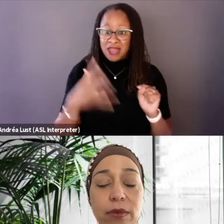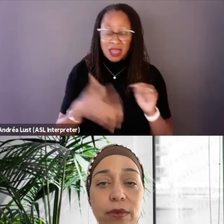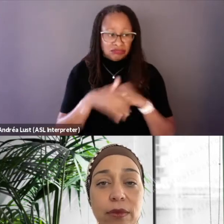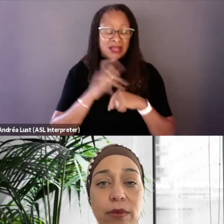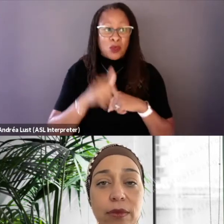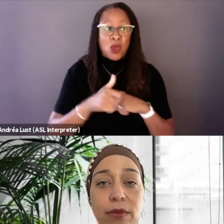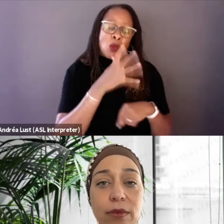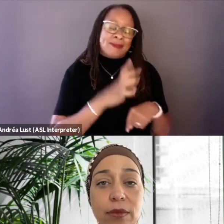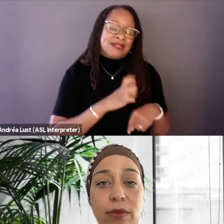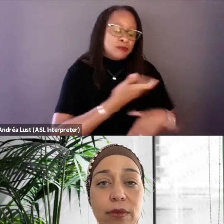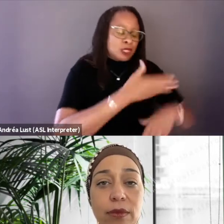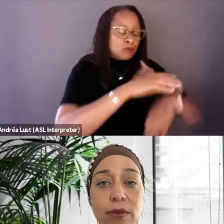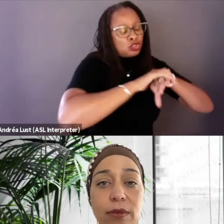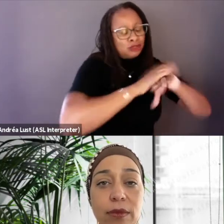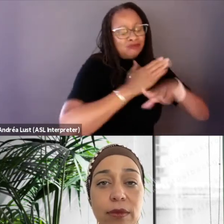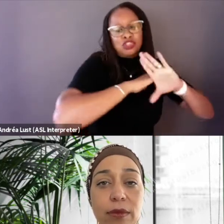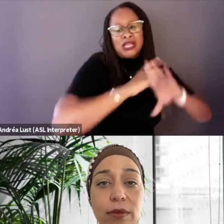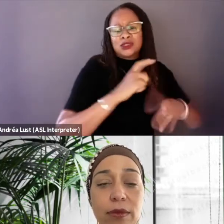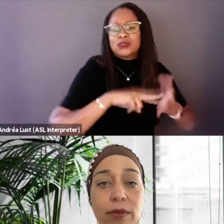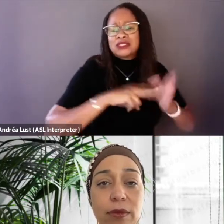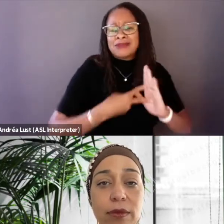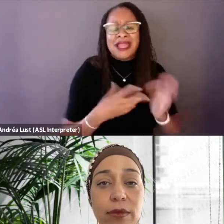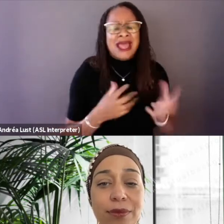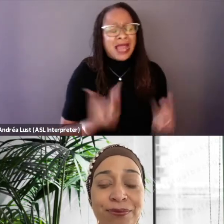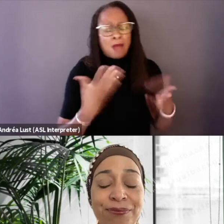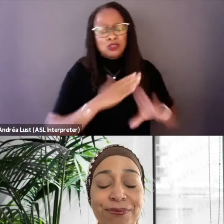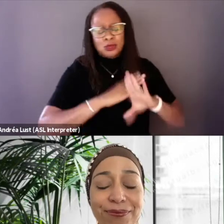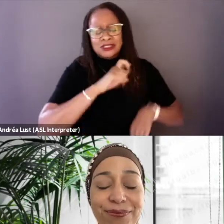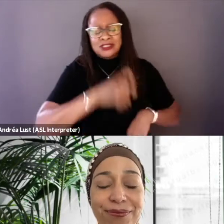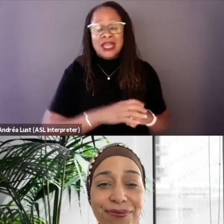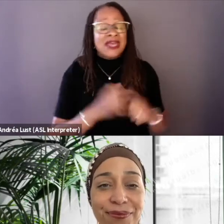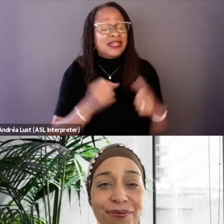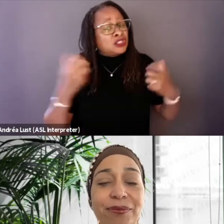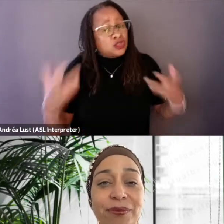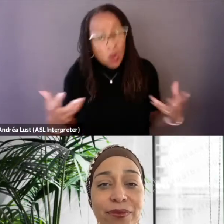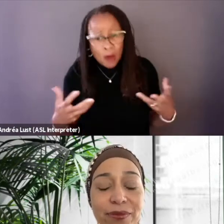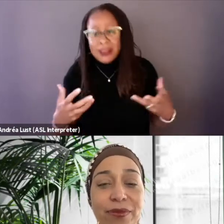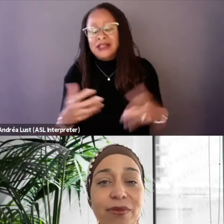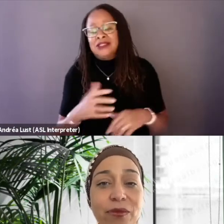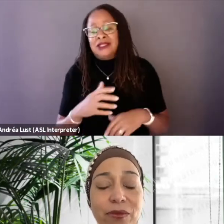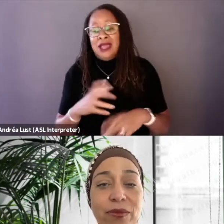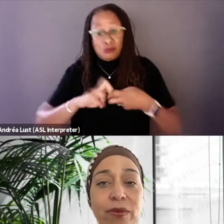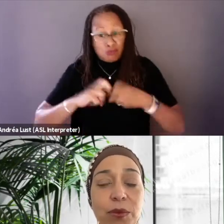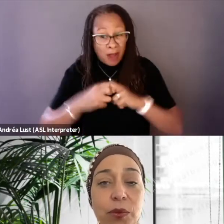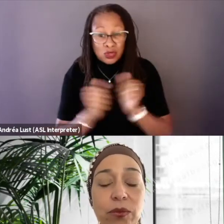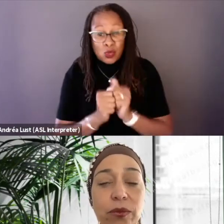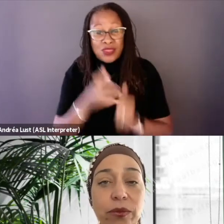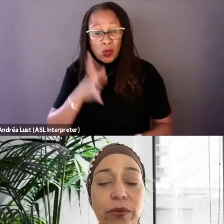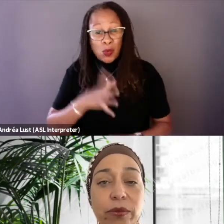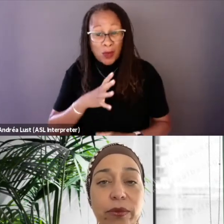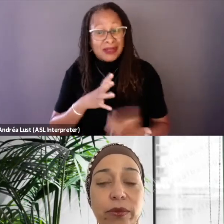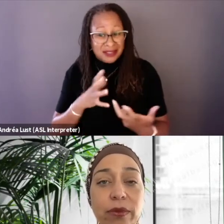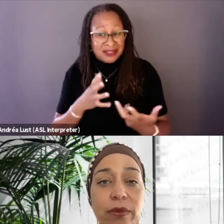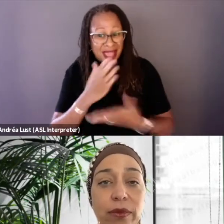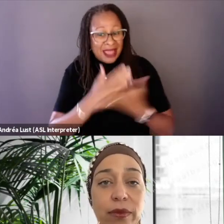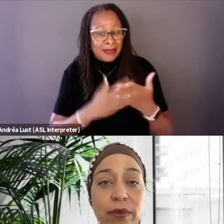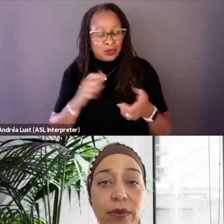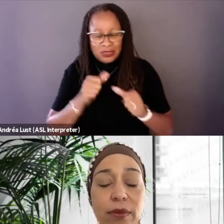Well, what's the nature of protection? You know, there were so many issues in the women's episode that we're still reckoning with and dealing with even now,